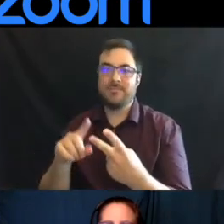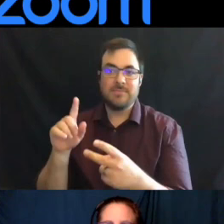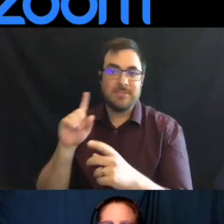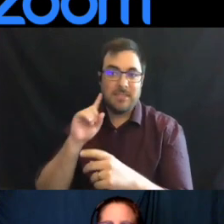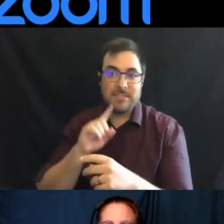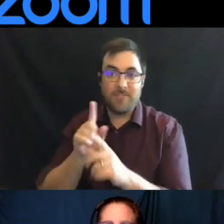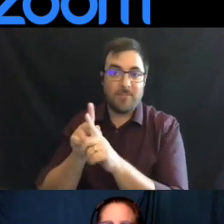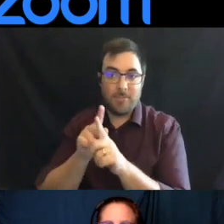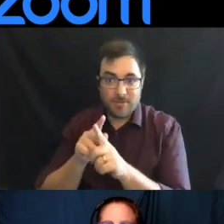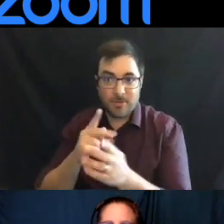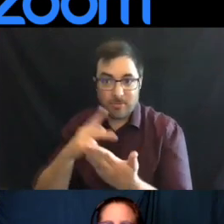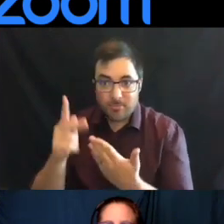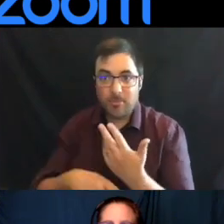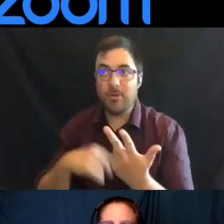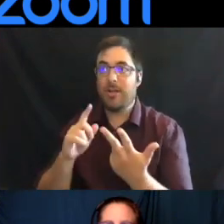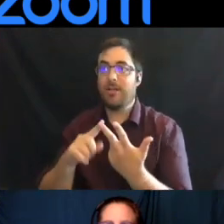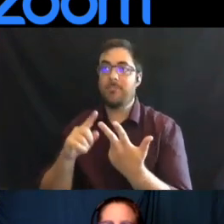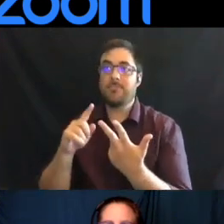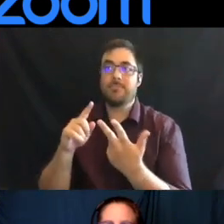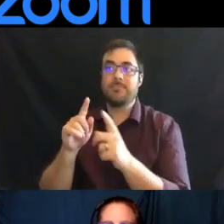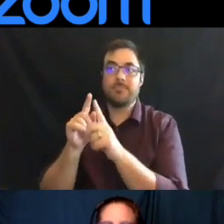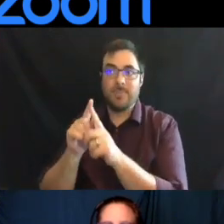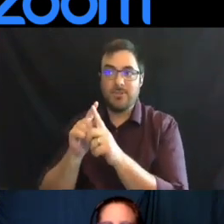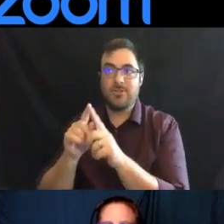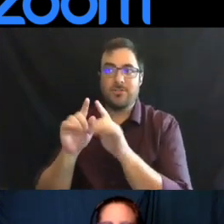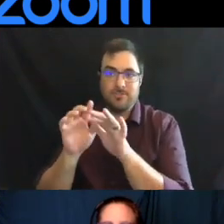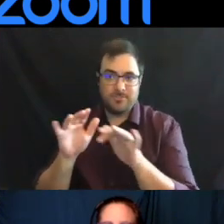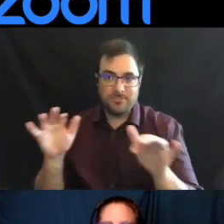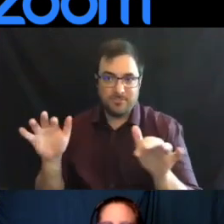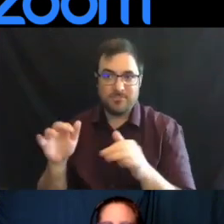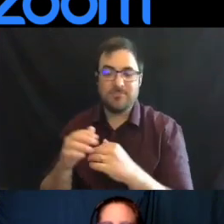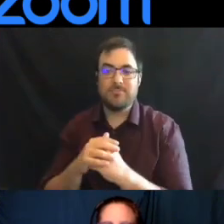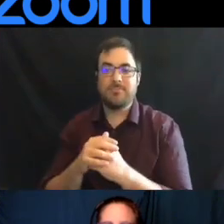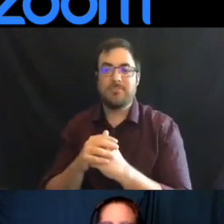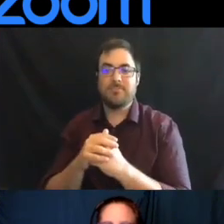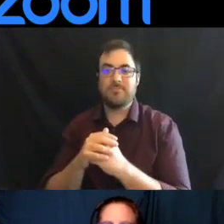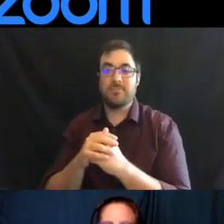mentor listserv and really try to encourage families to sign up for that listserv because